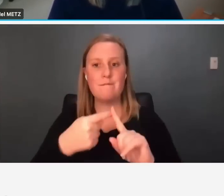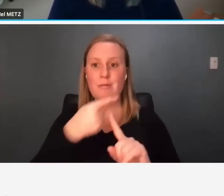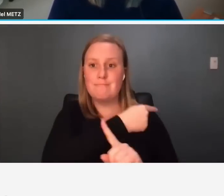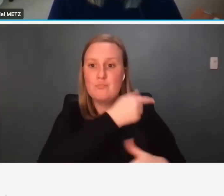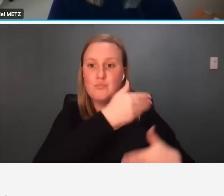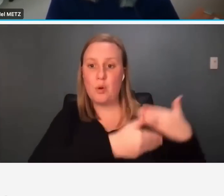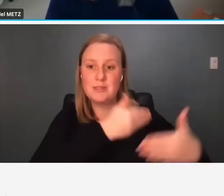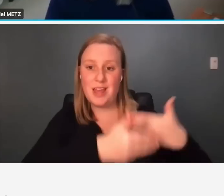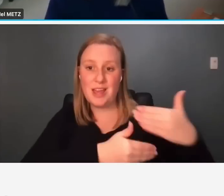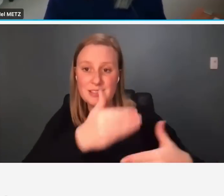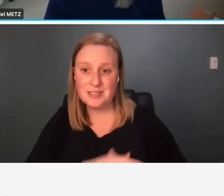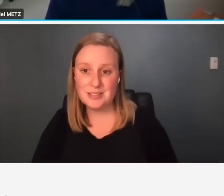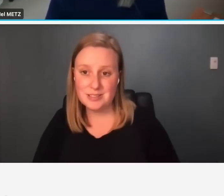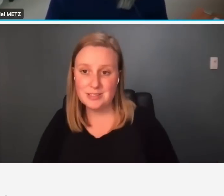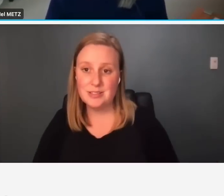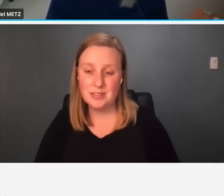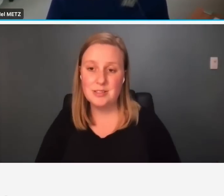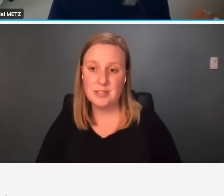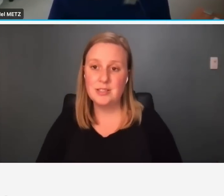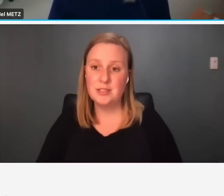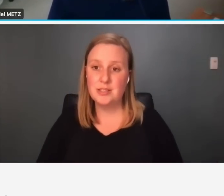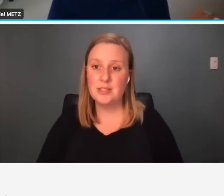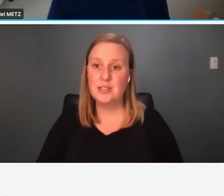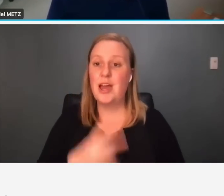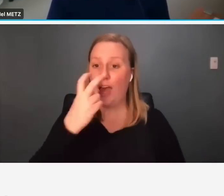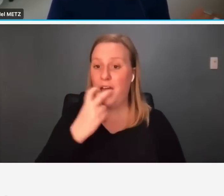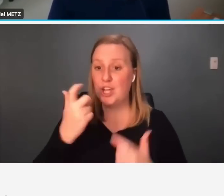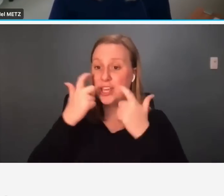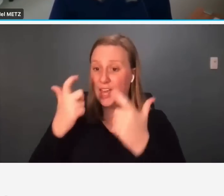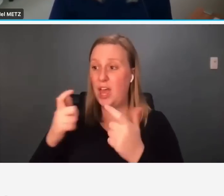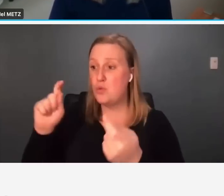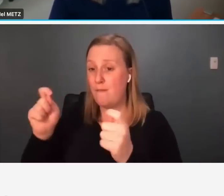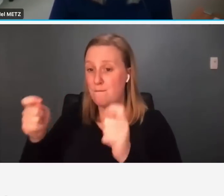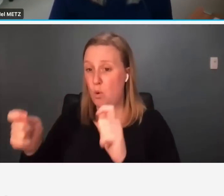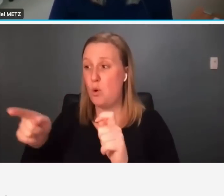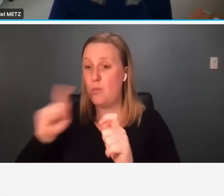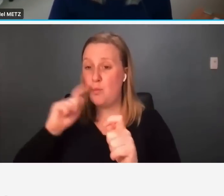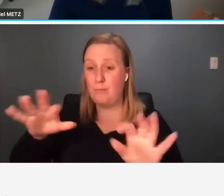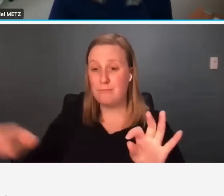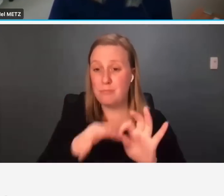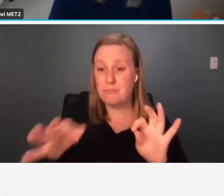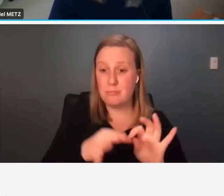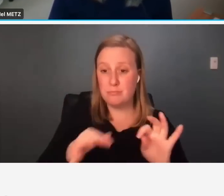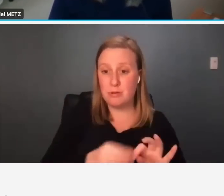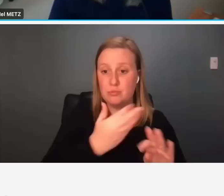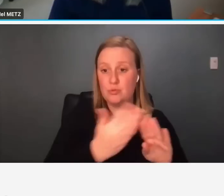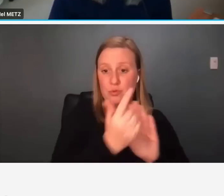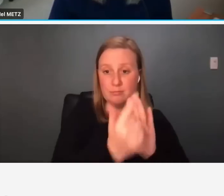aged care reform will feed into the development of the underpinning legislation. Above all it will be important to ensure the